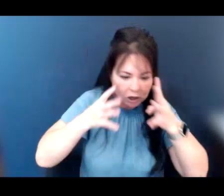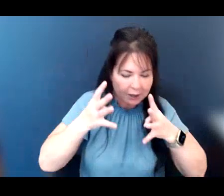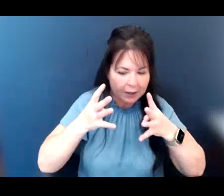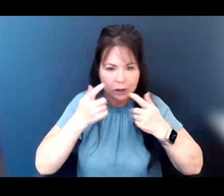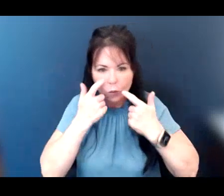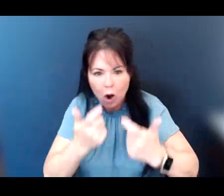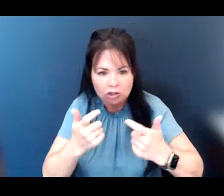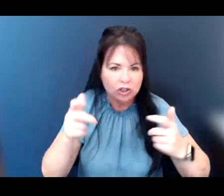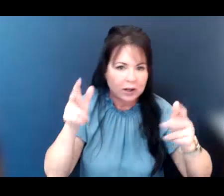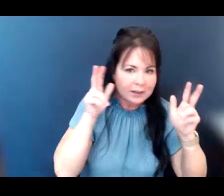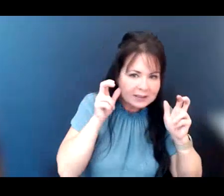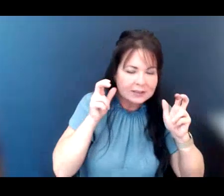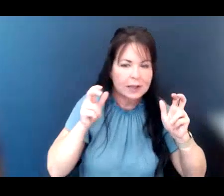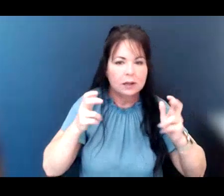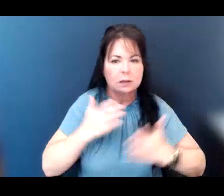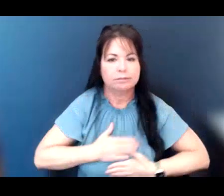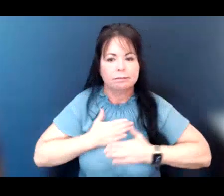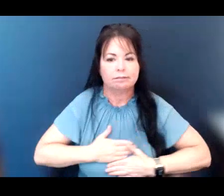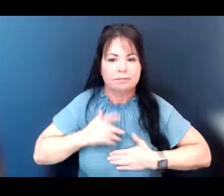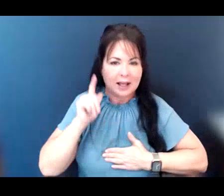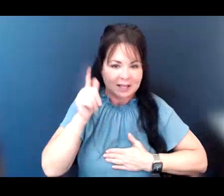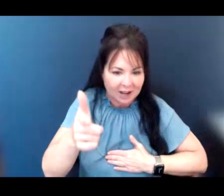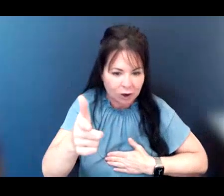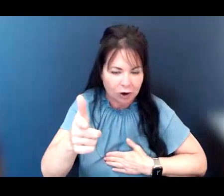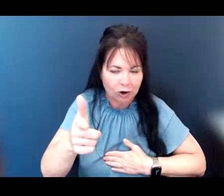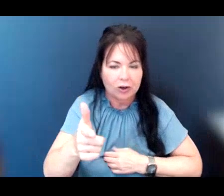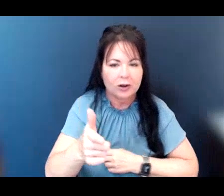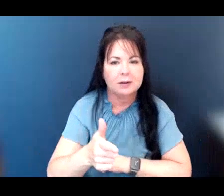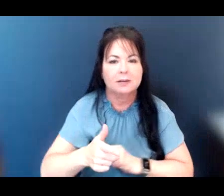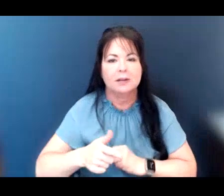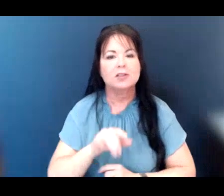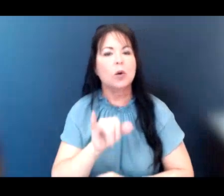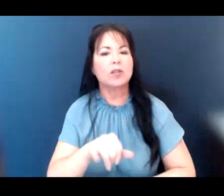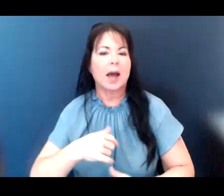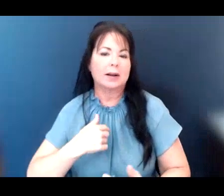So I'll leave you with what Becky said. Get your people involved earlier, right?